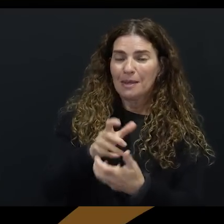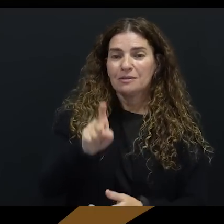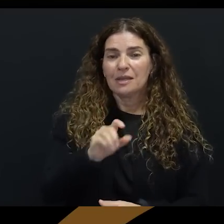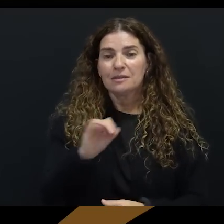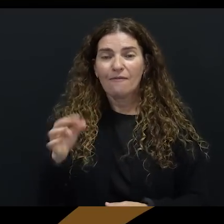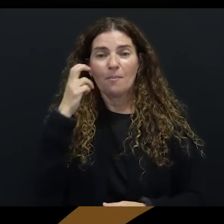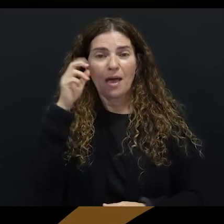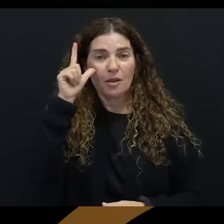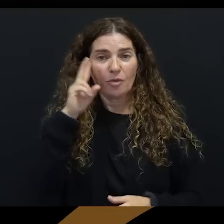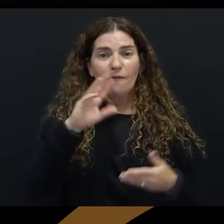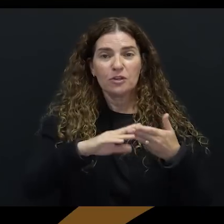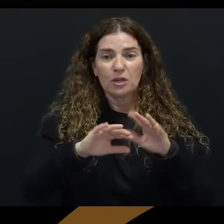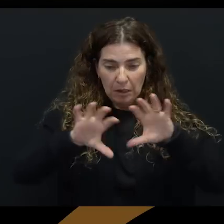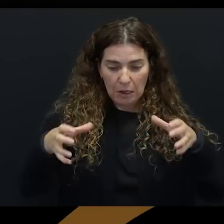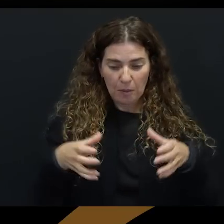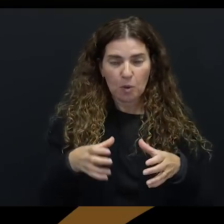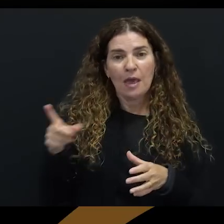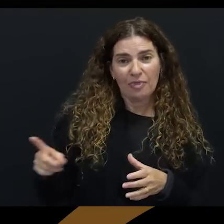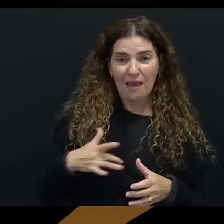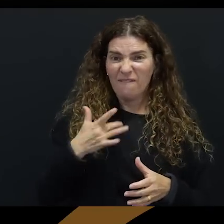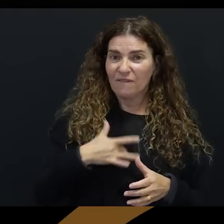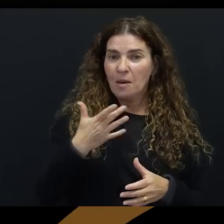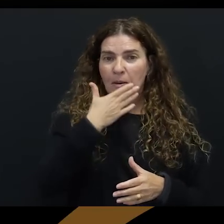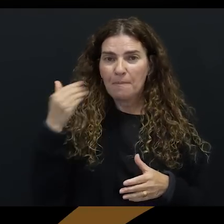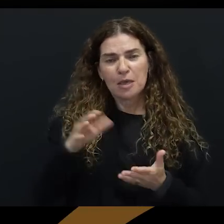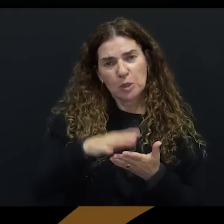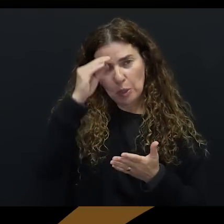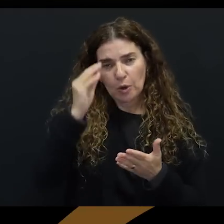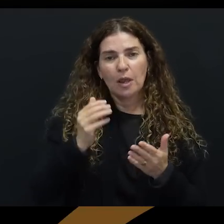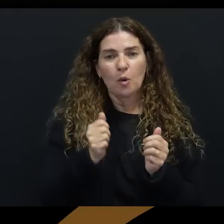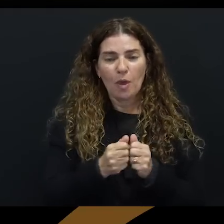of the blind and low vision community. LEGO believes children learn best through play